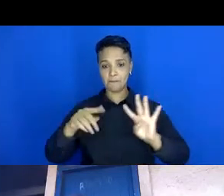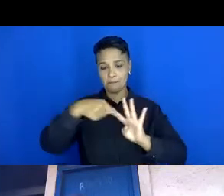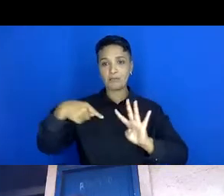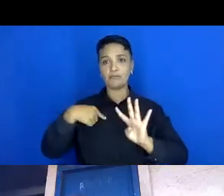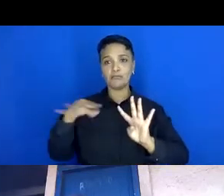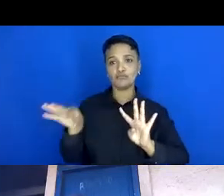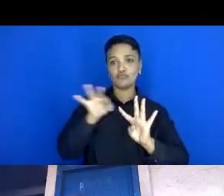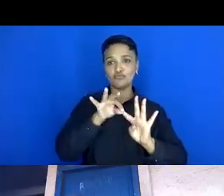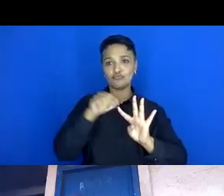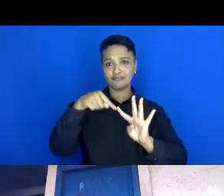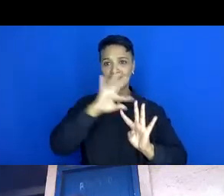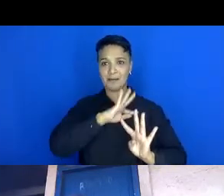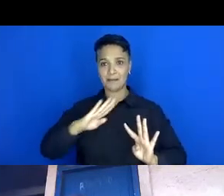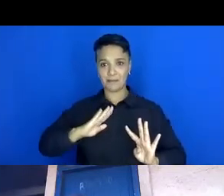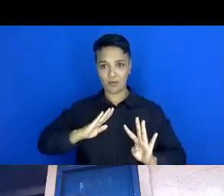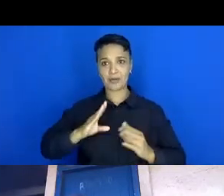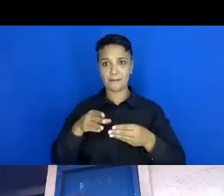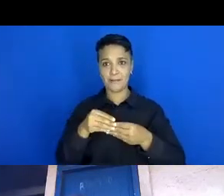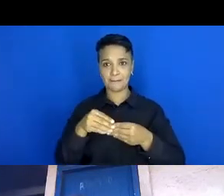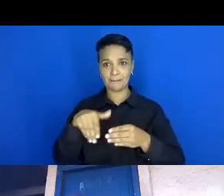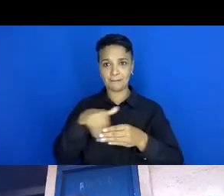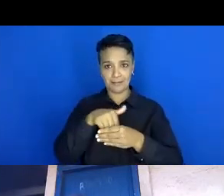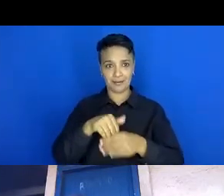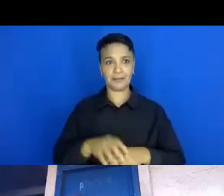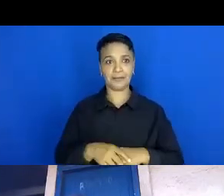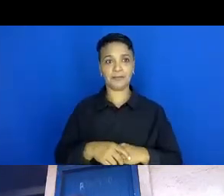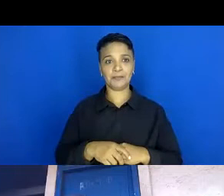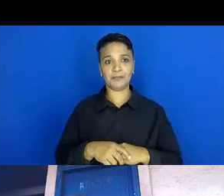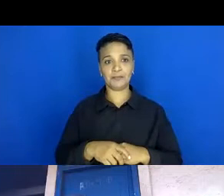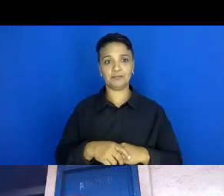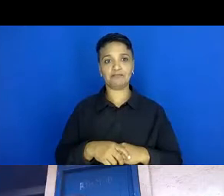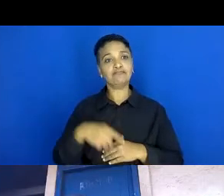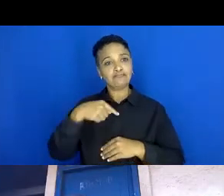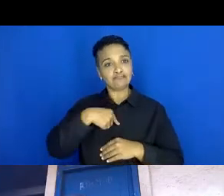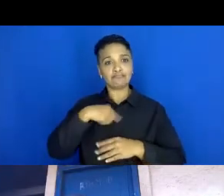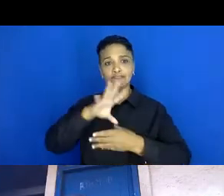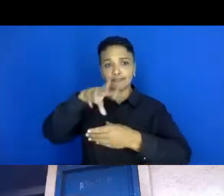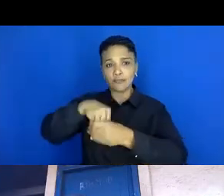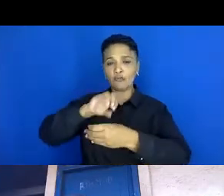lgtvy women who advocate for the sexual and reproductive health and rights